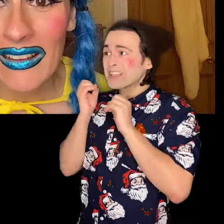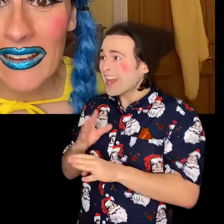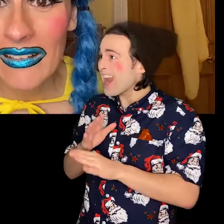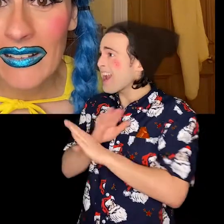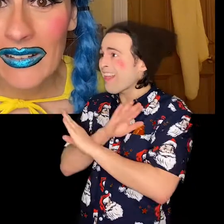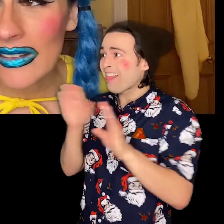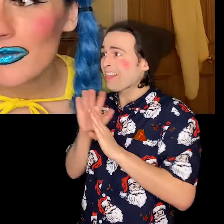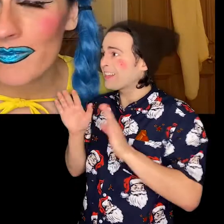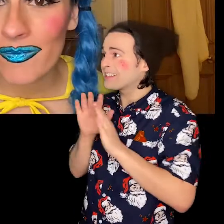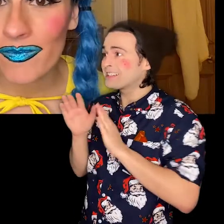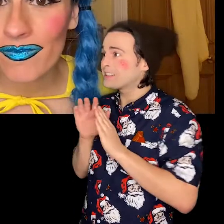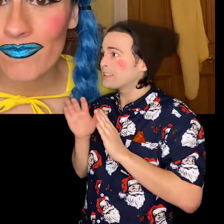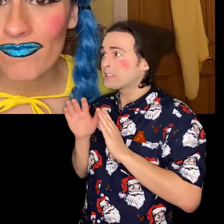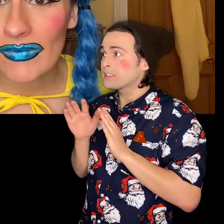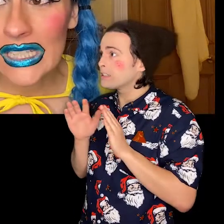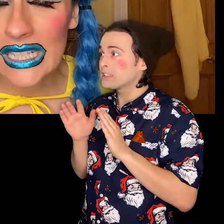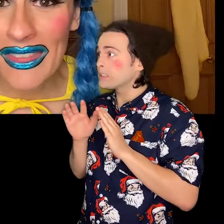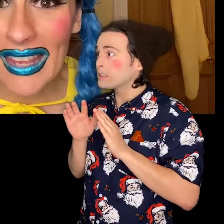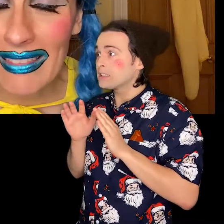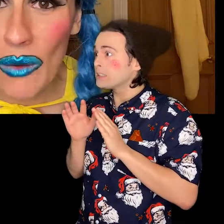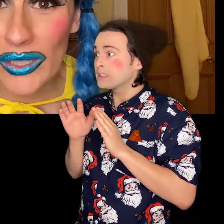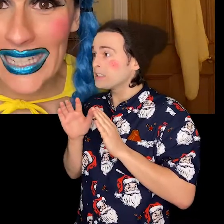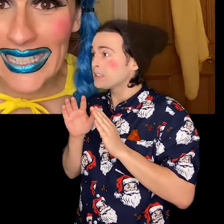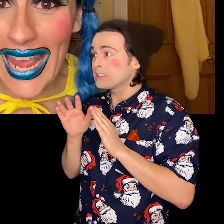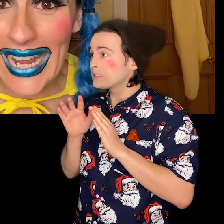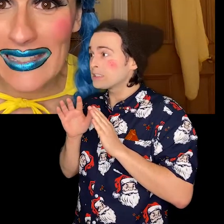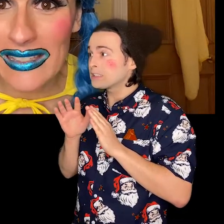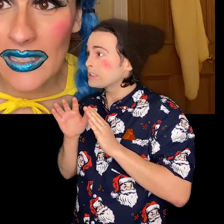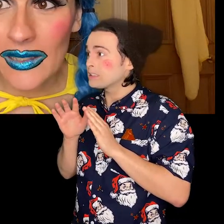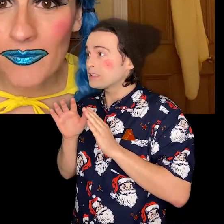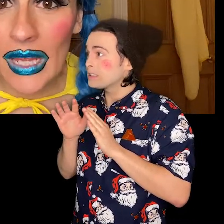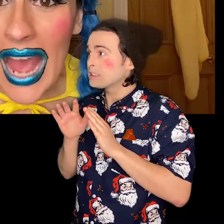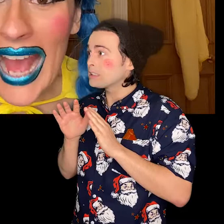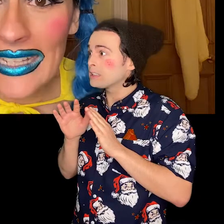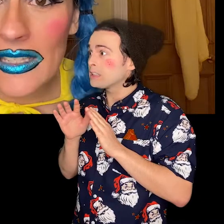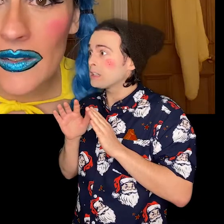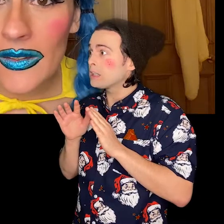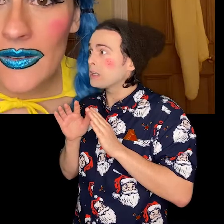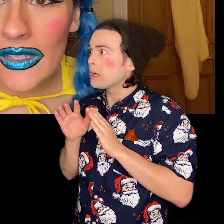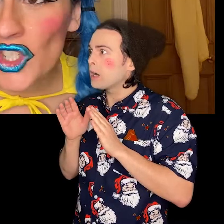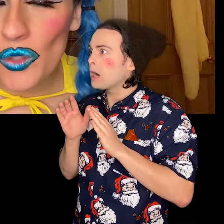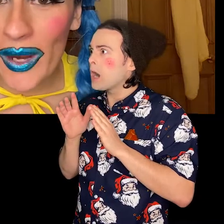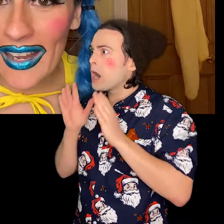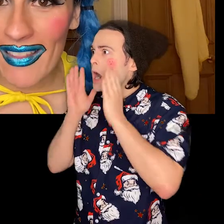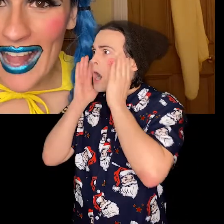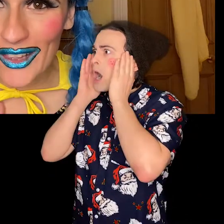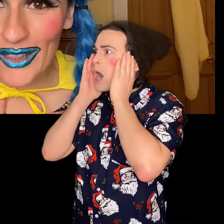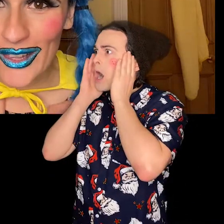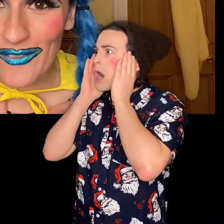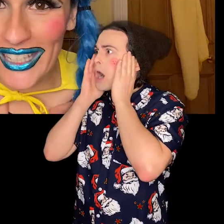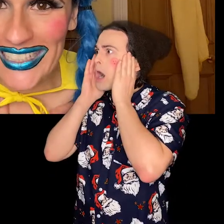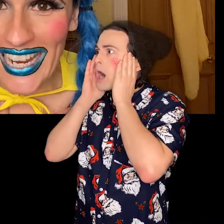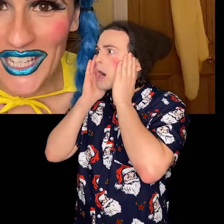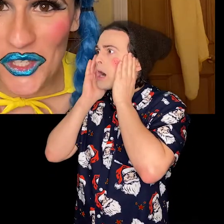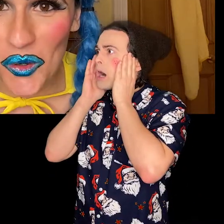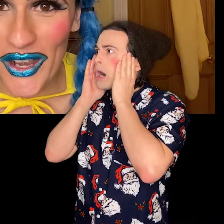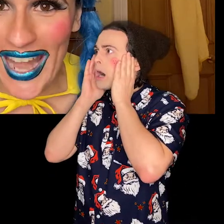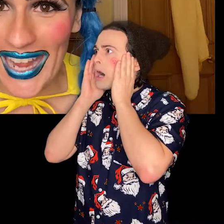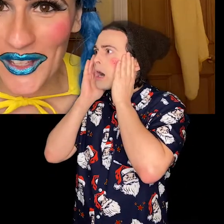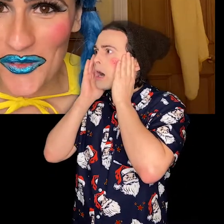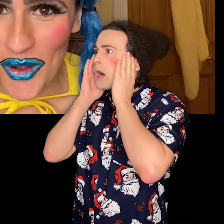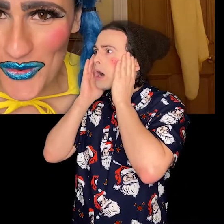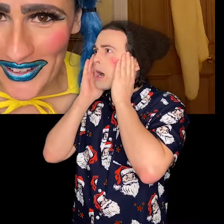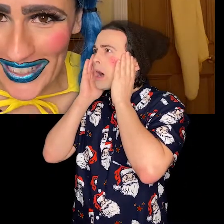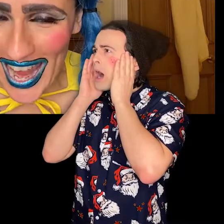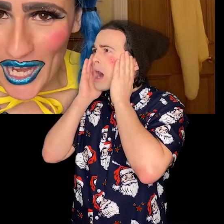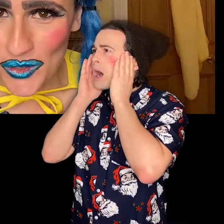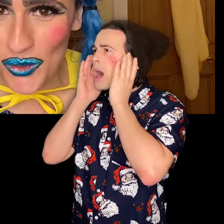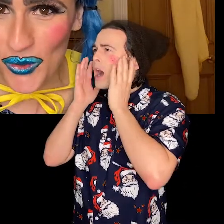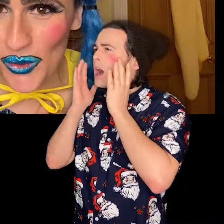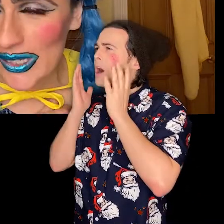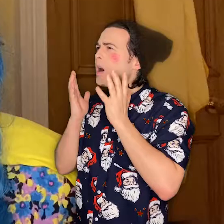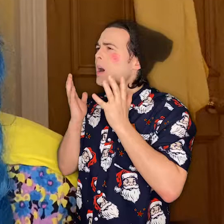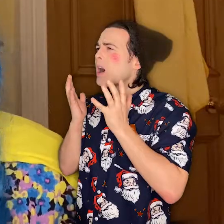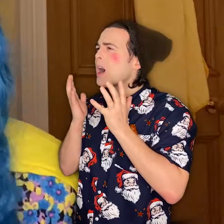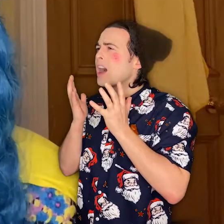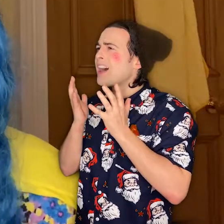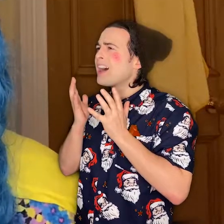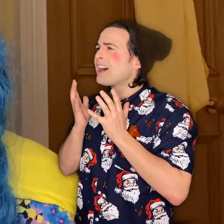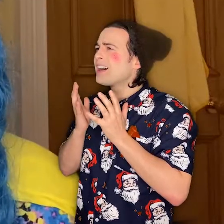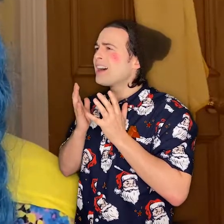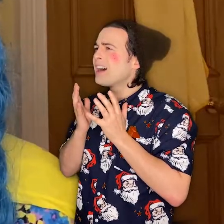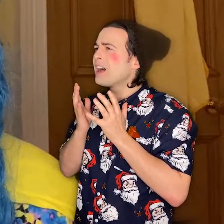I think that was a yes plus she is wearing that lovely dinosaur necklace, i think i'm going to tell her.